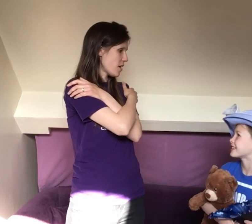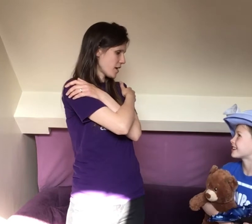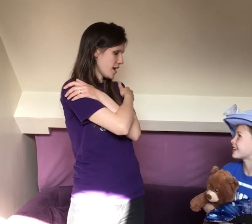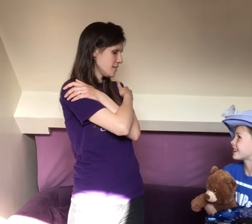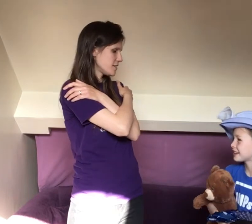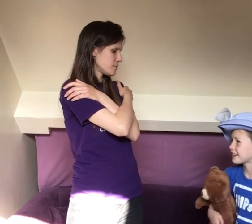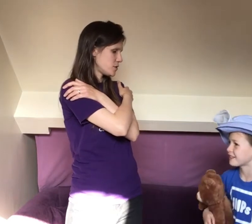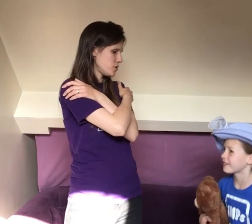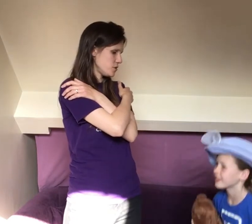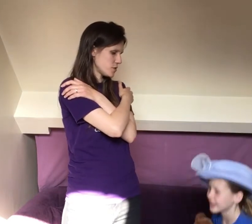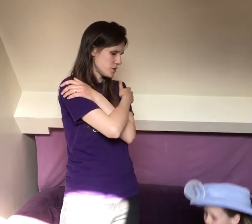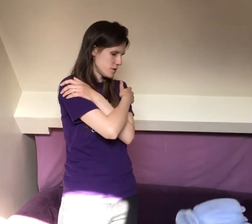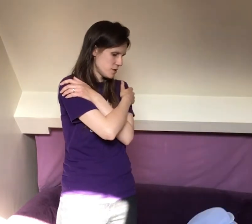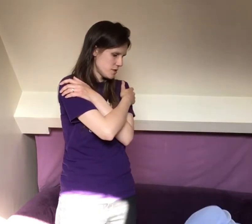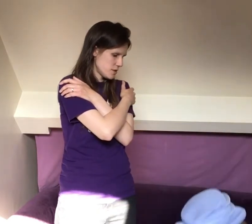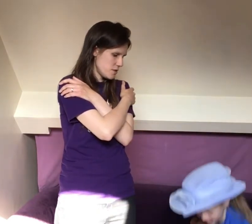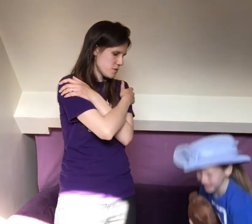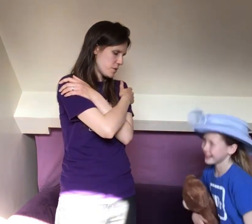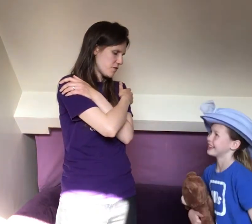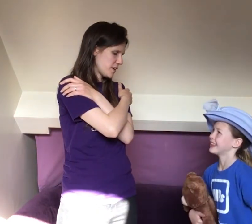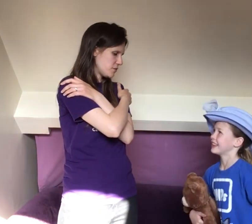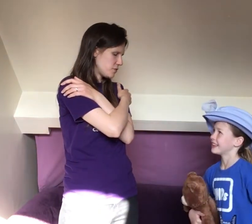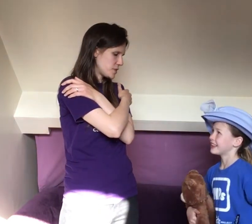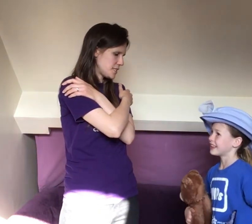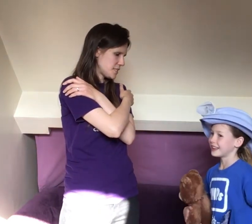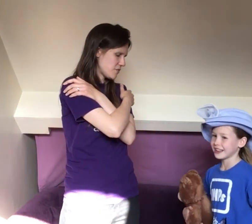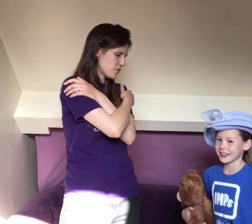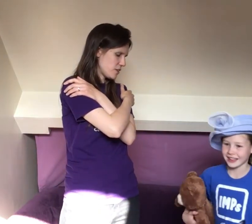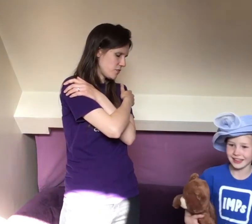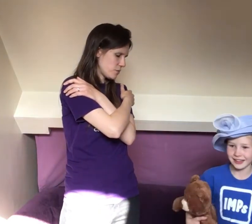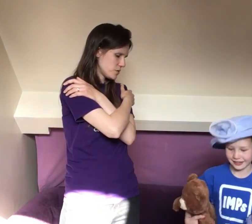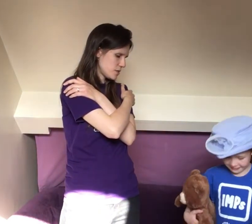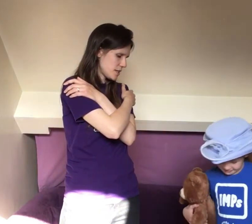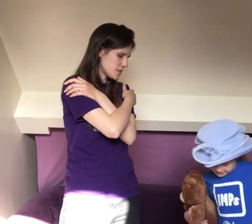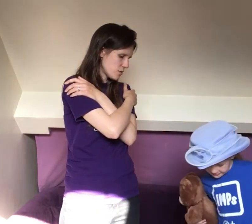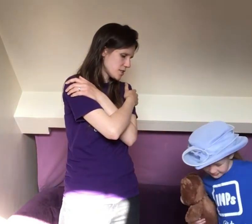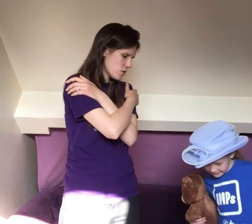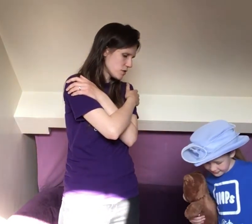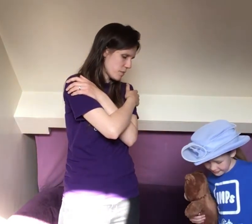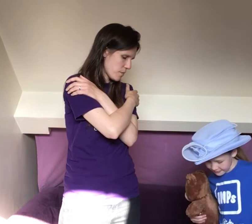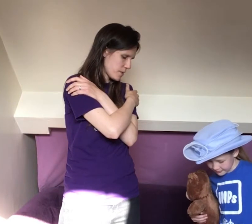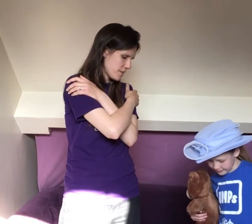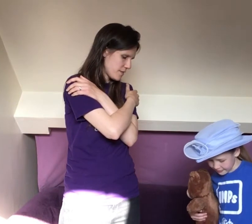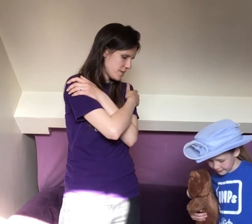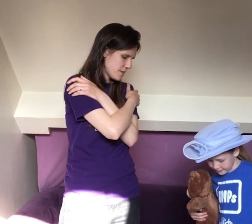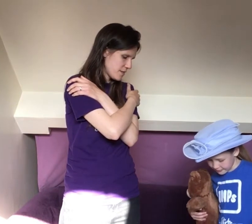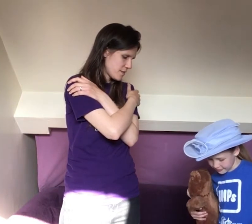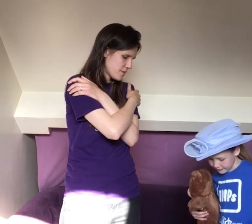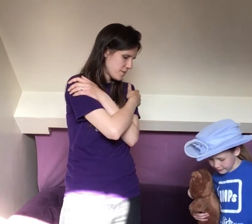OK, some shoes. You can put your fan or your teddy down for now if you want. Let’s, let’s hold them up.